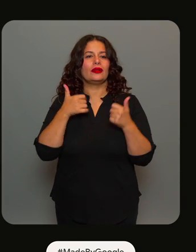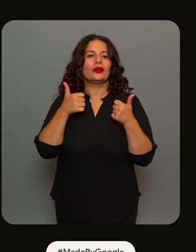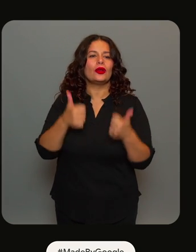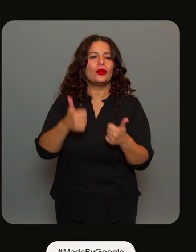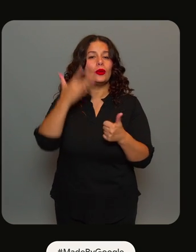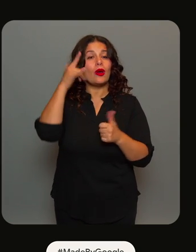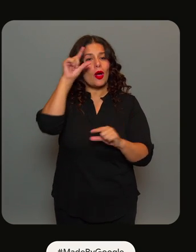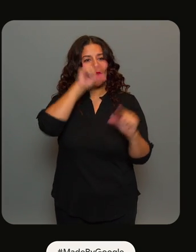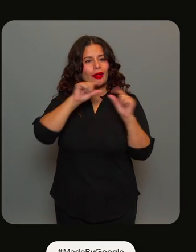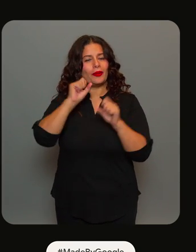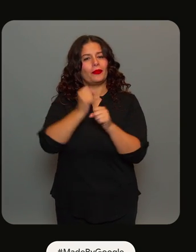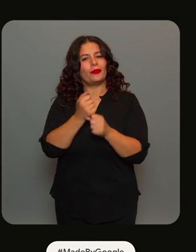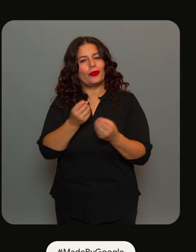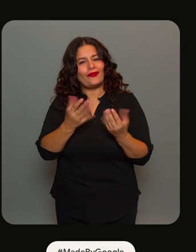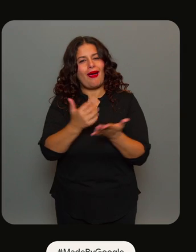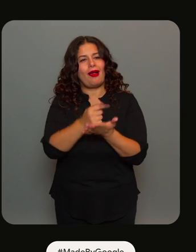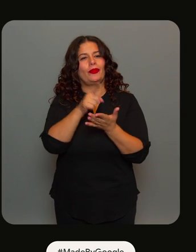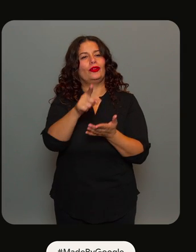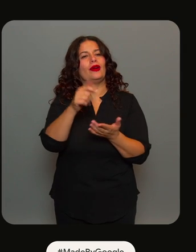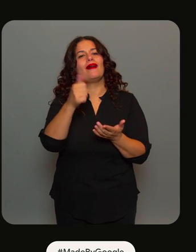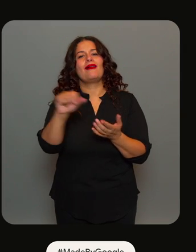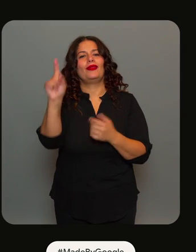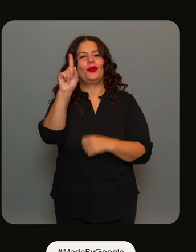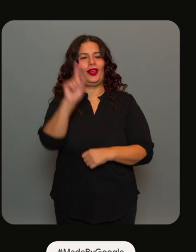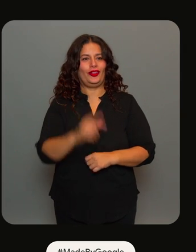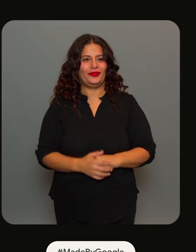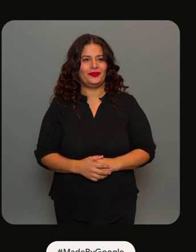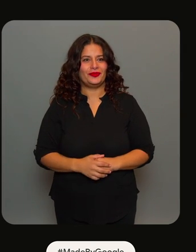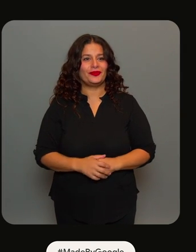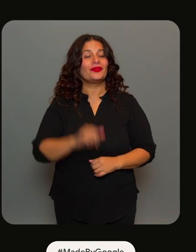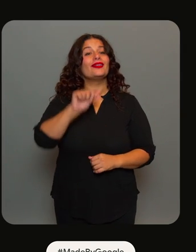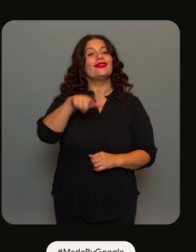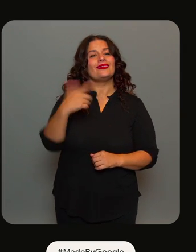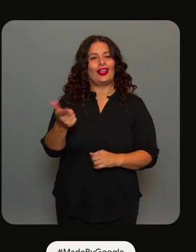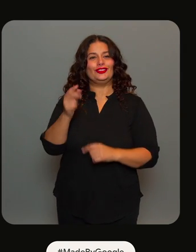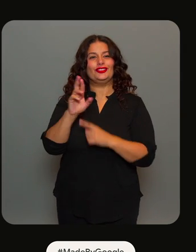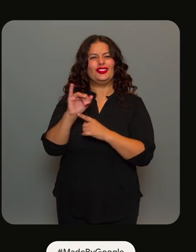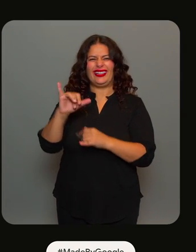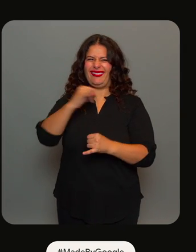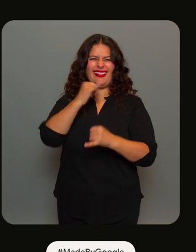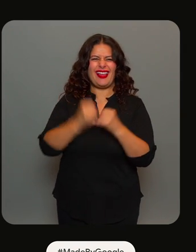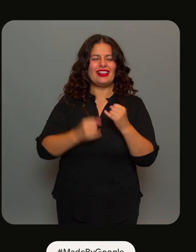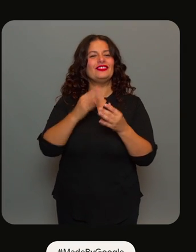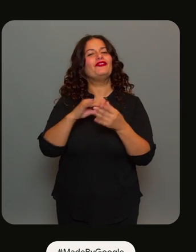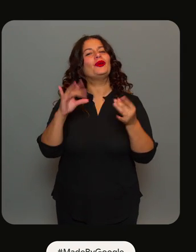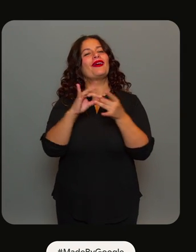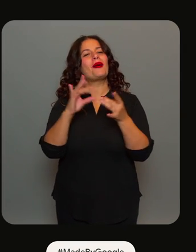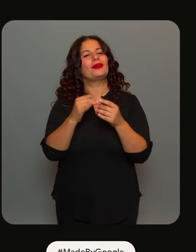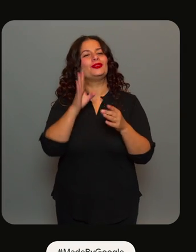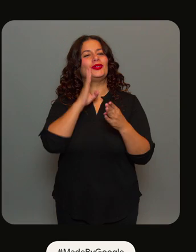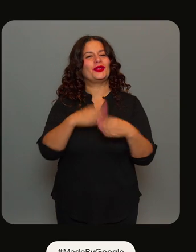whenever you need it. Next up, we'll have a few final thoughts from Rick to wrap up